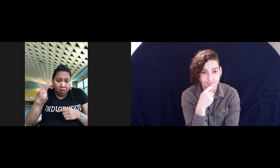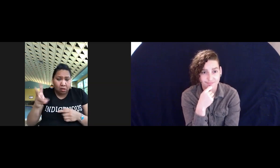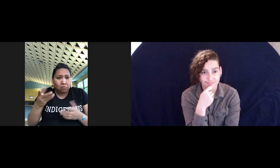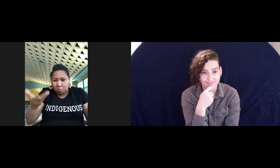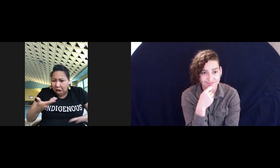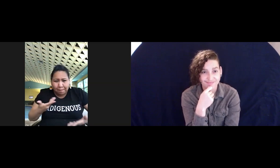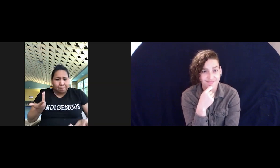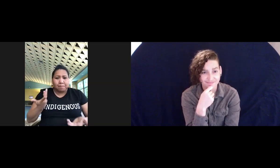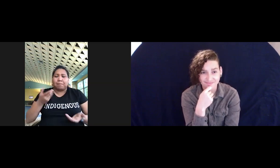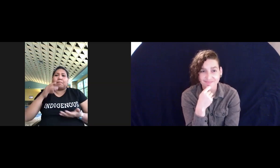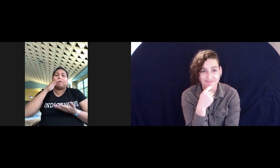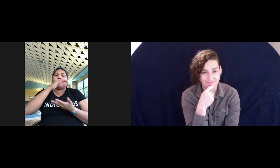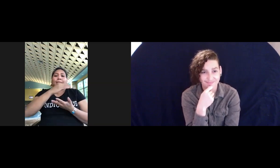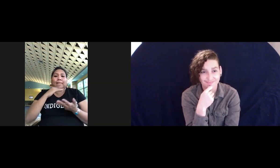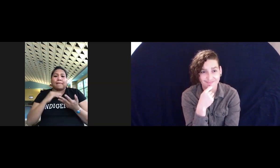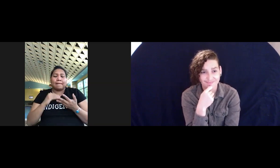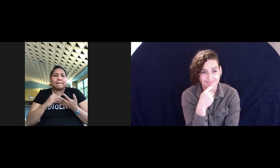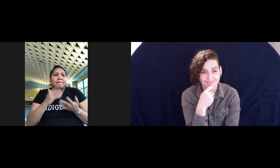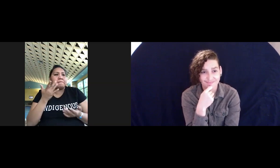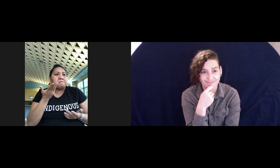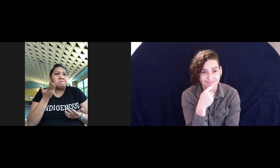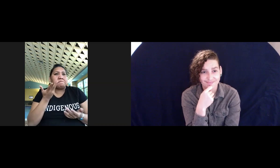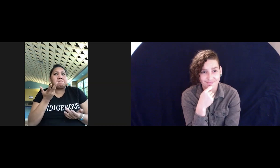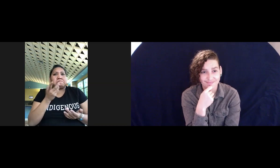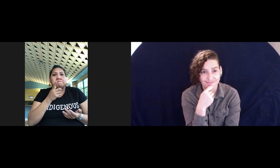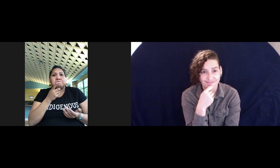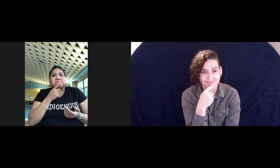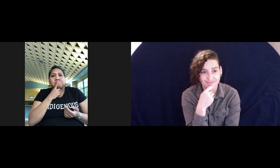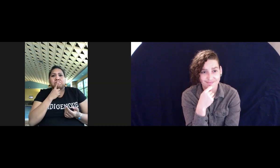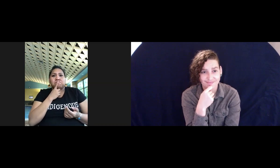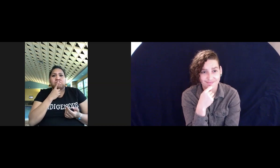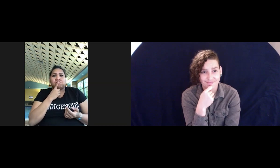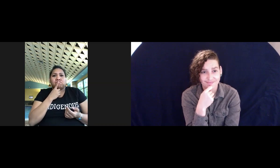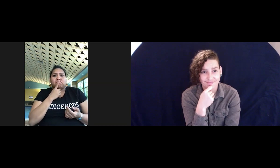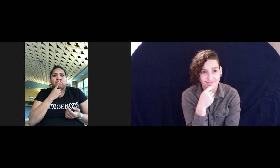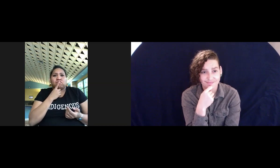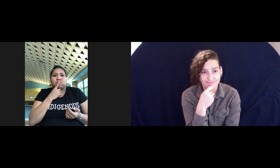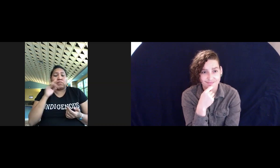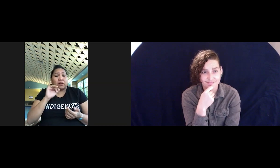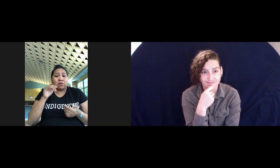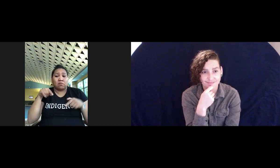All powwows are welcome.